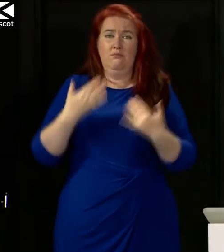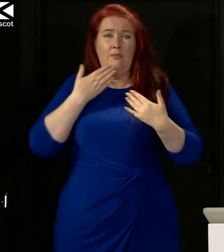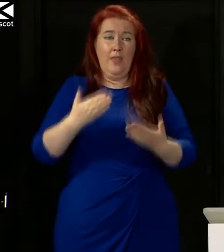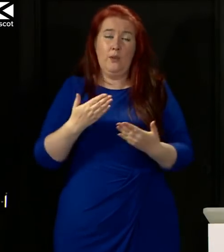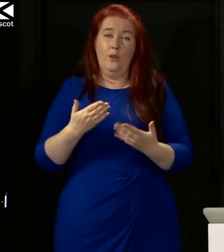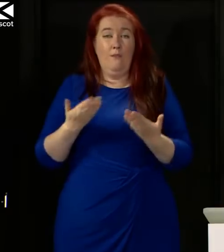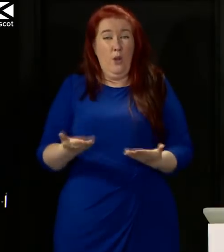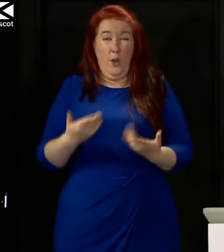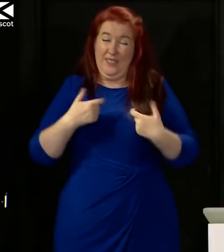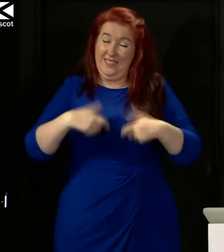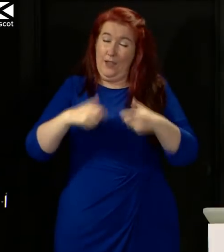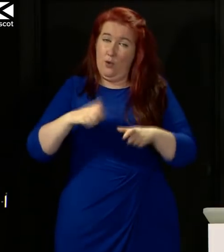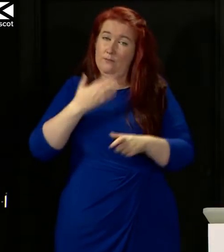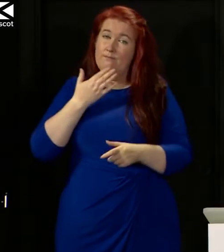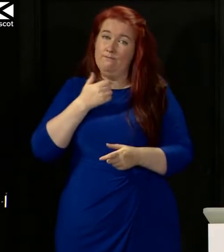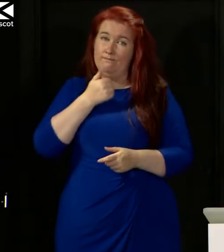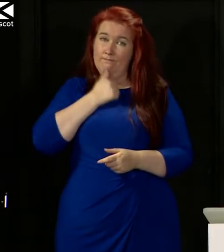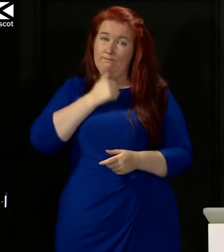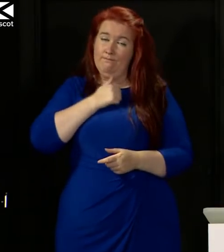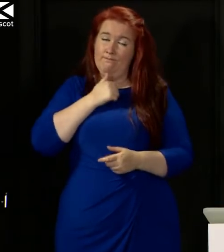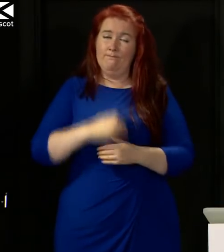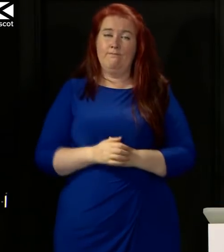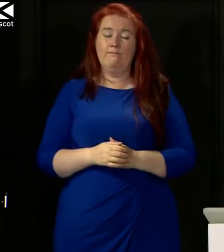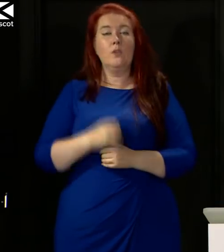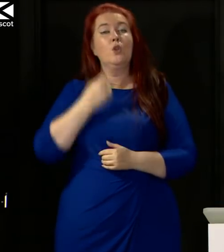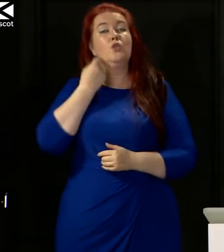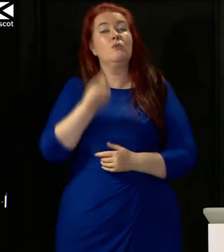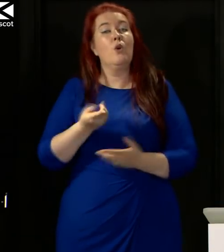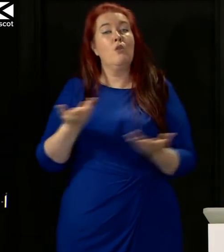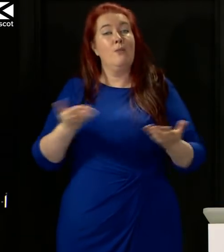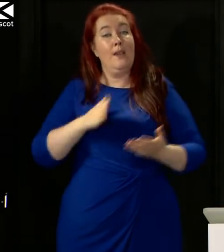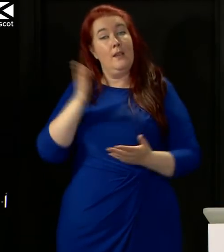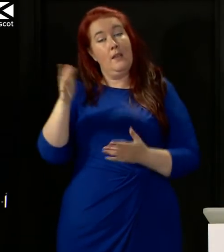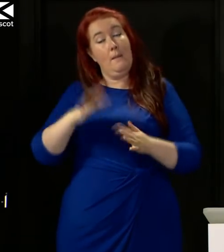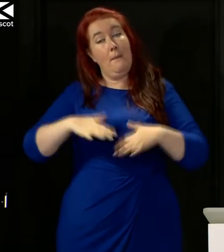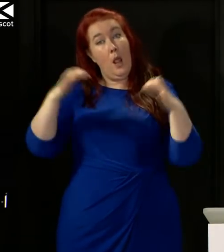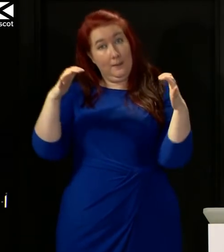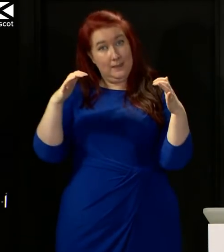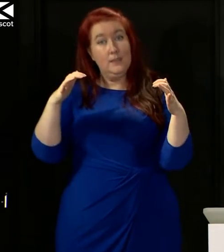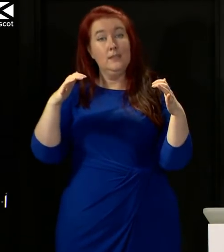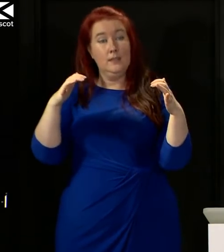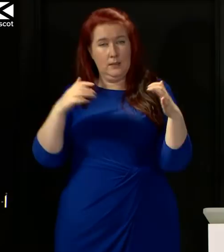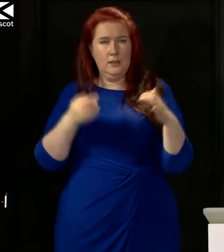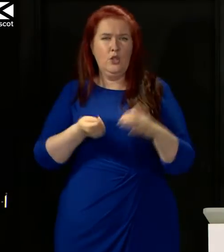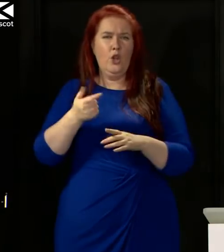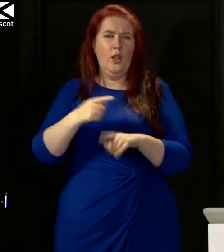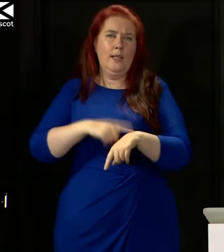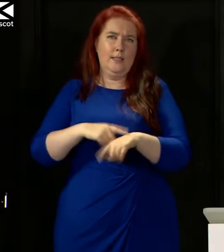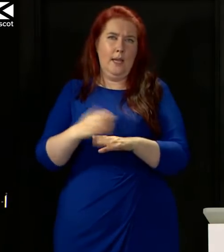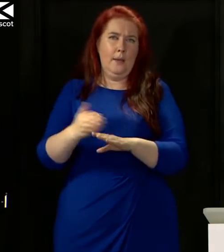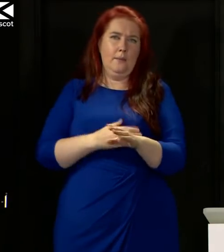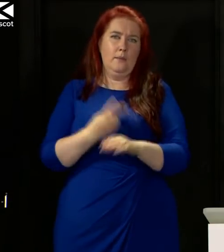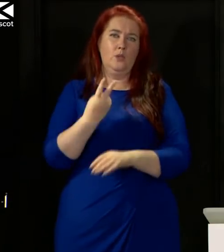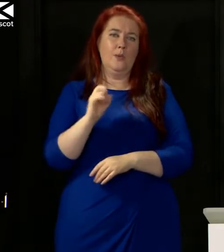keep doing it. I will be tomorrow in Parliament at the slightly earlier time of 12:20 for